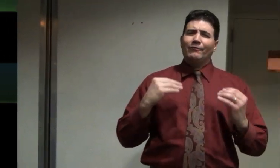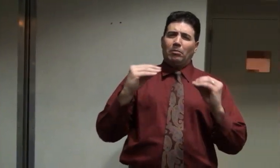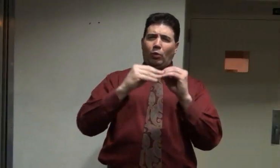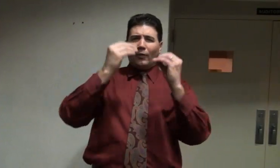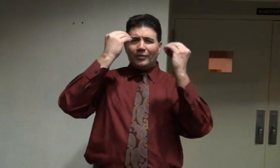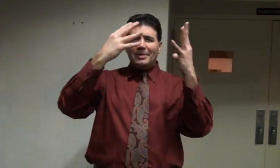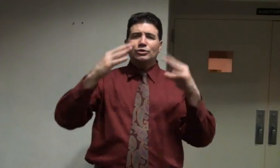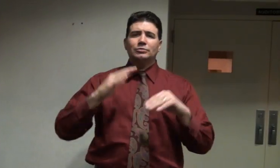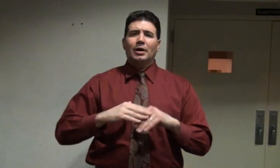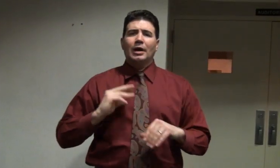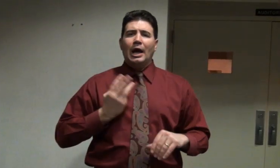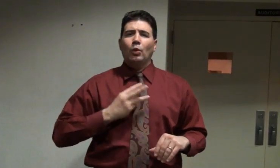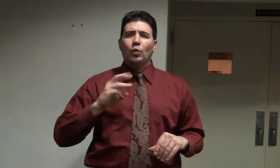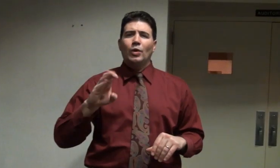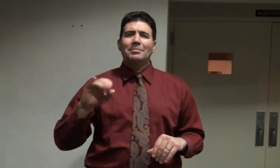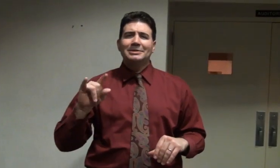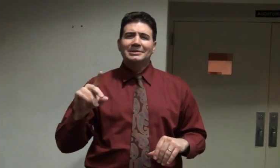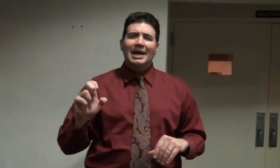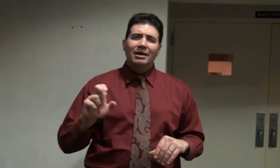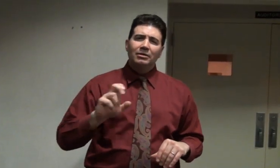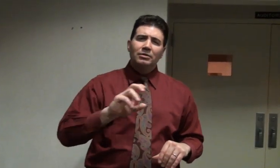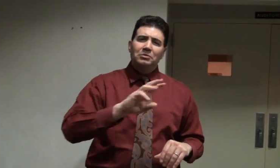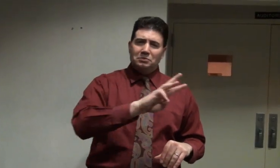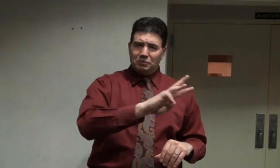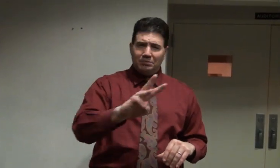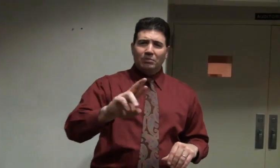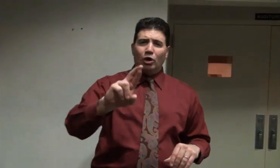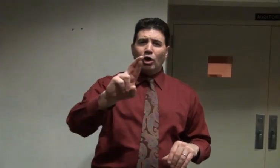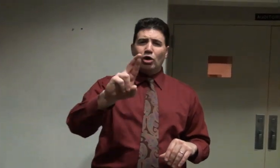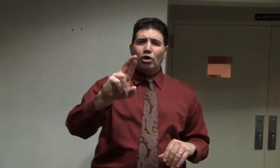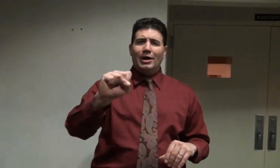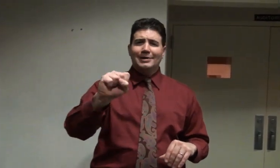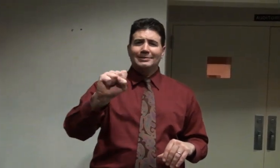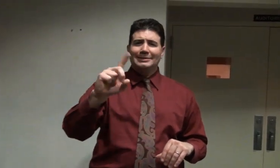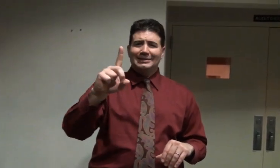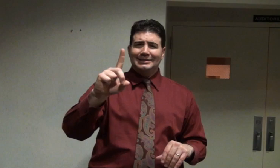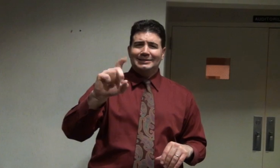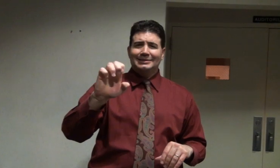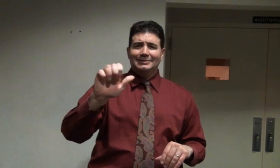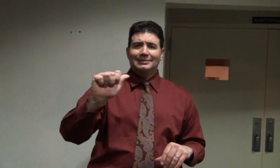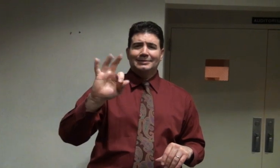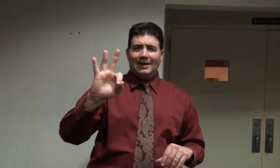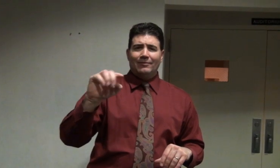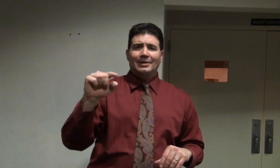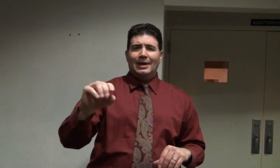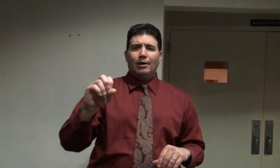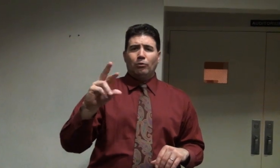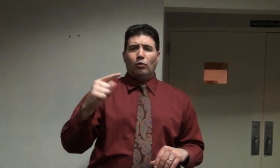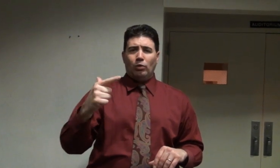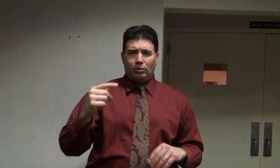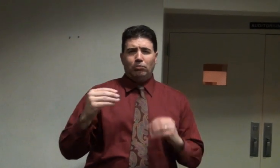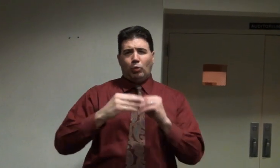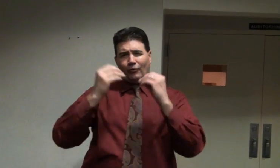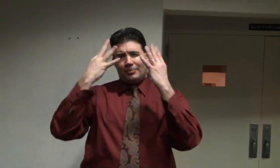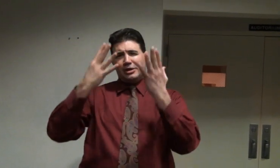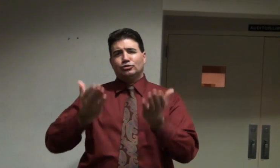More information can be found at the Rochester School for the Deaf (RSD) website at www.rsdeaf.org.